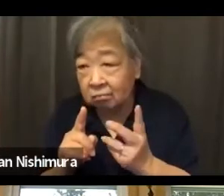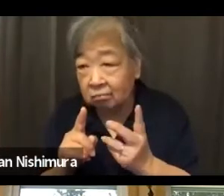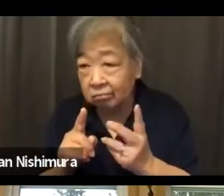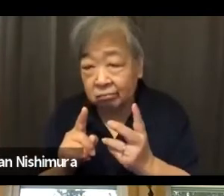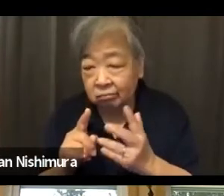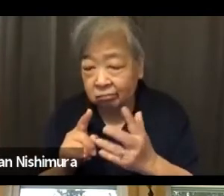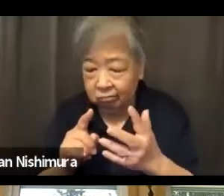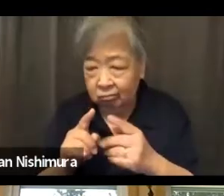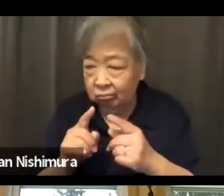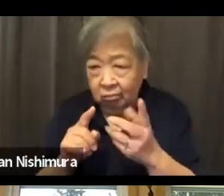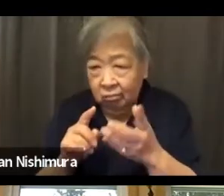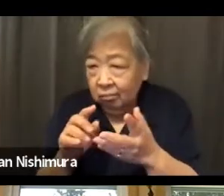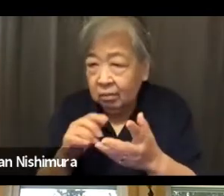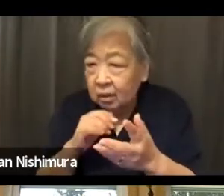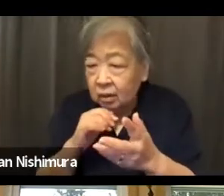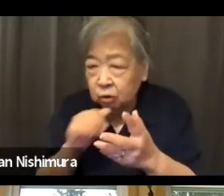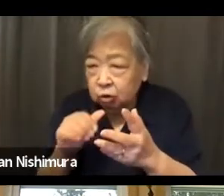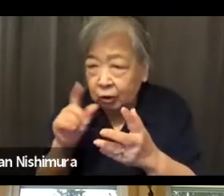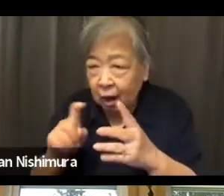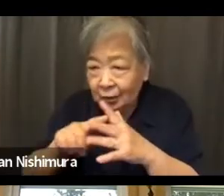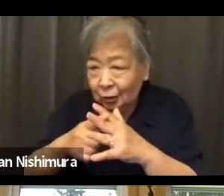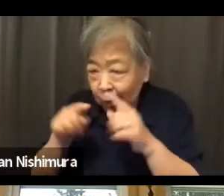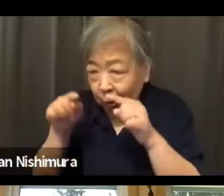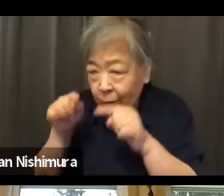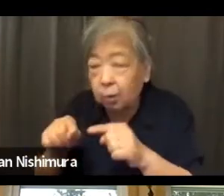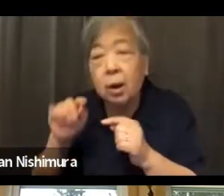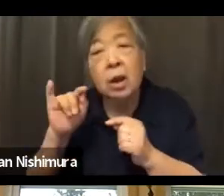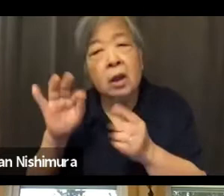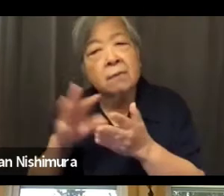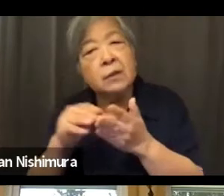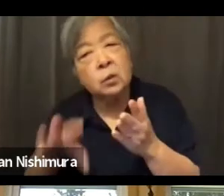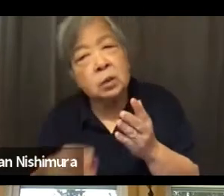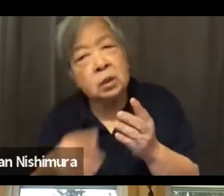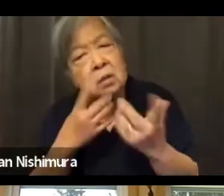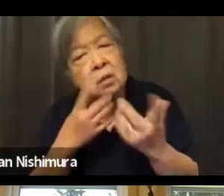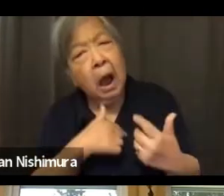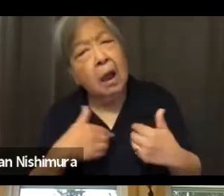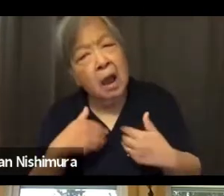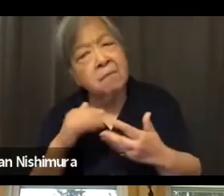start, and I often, if a student says, "I have this disability, where can I go," I will